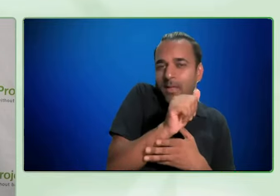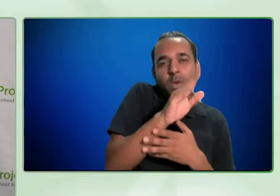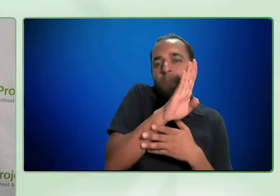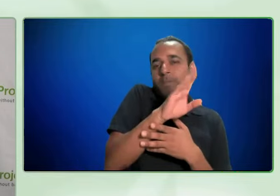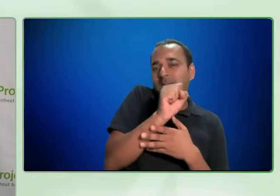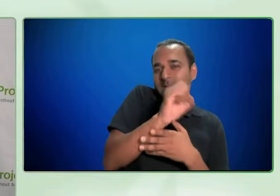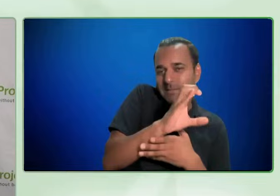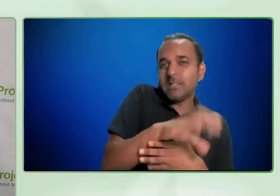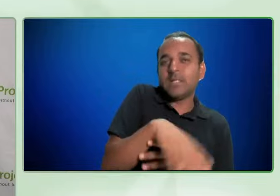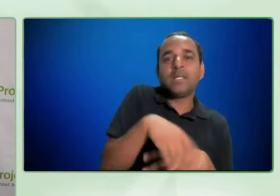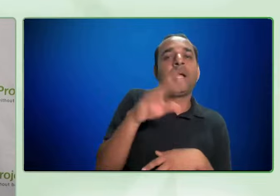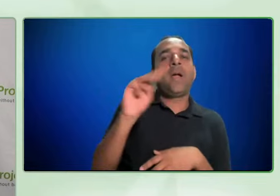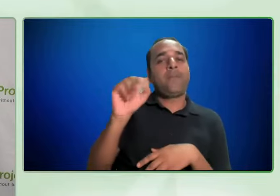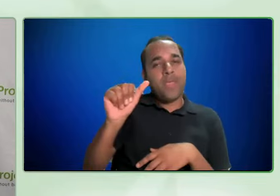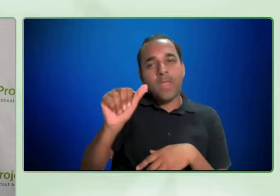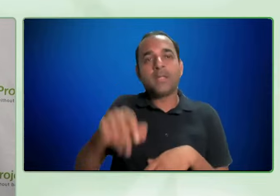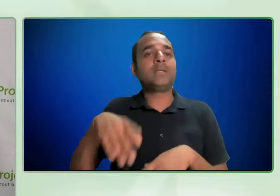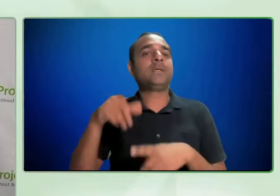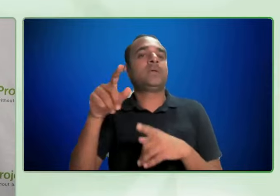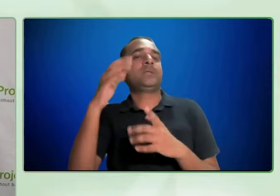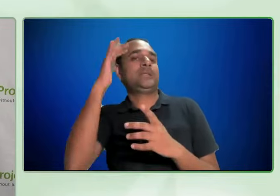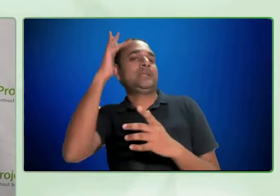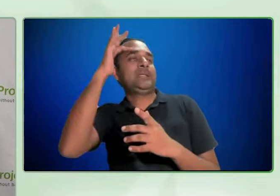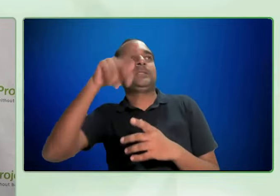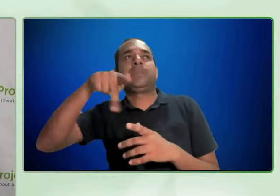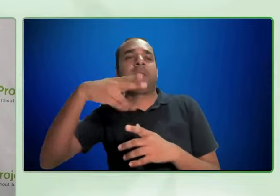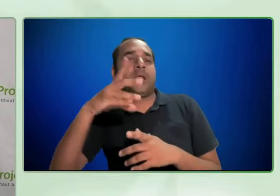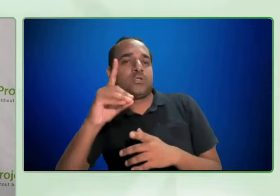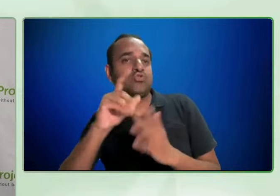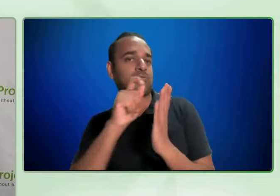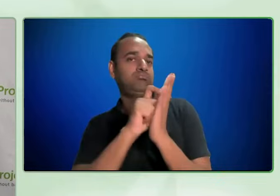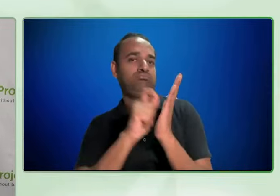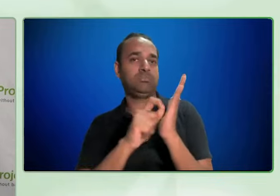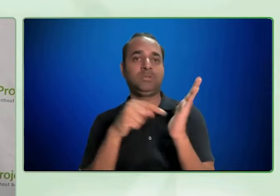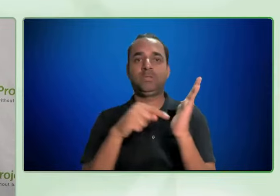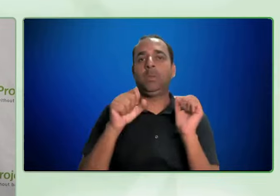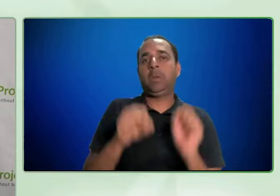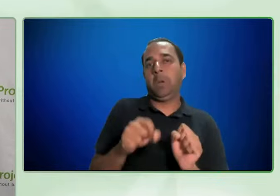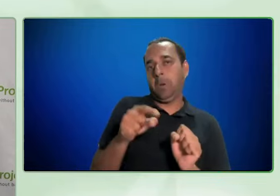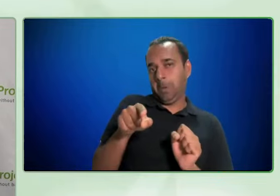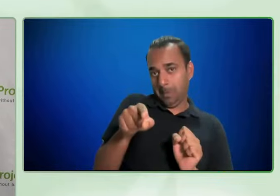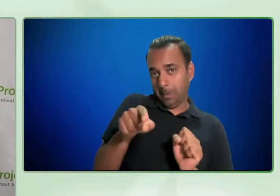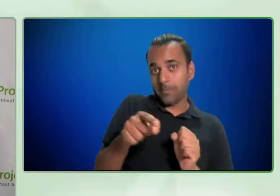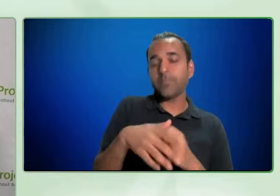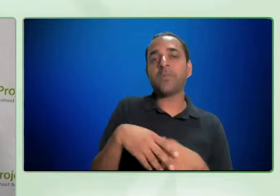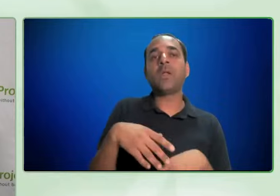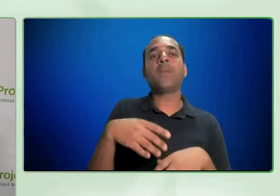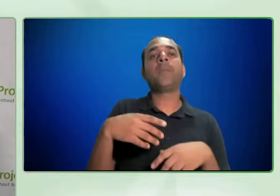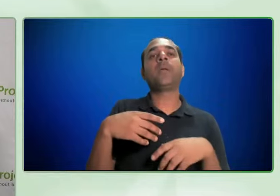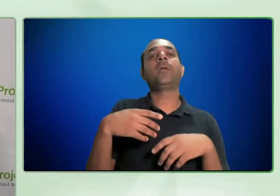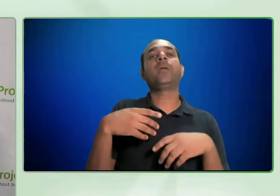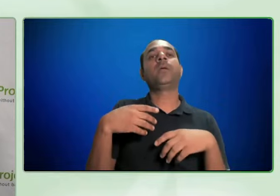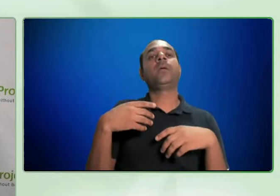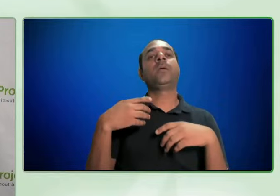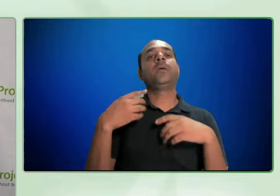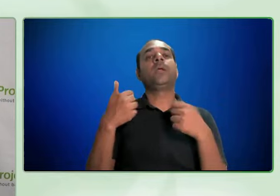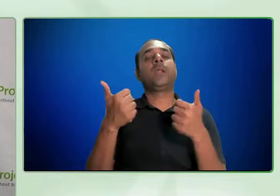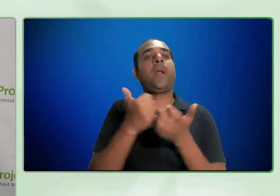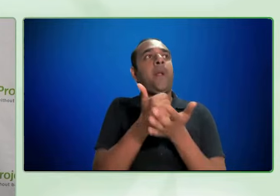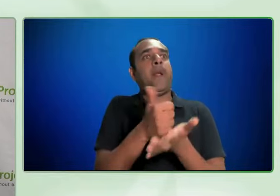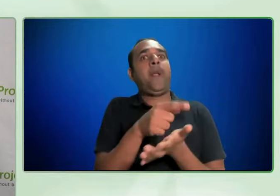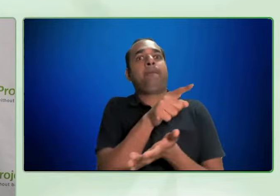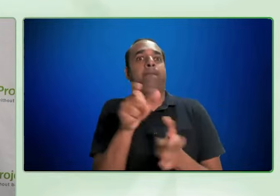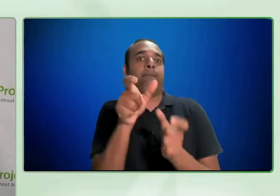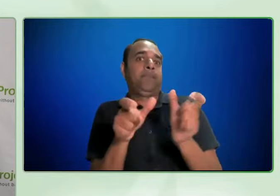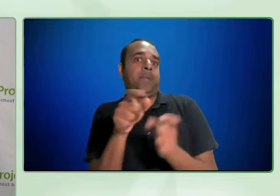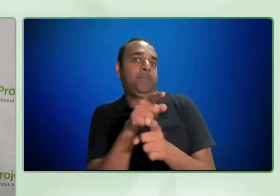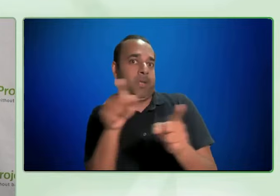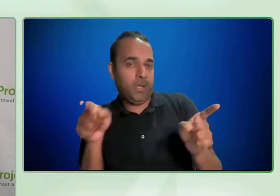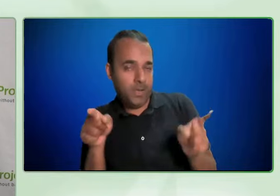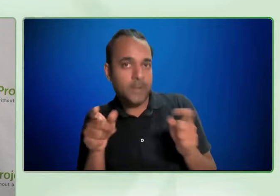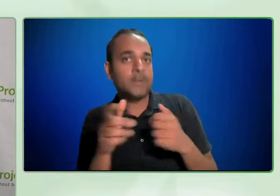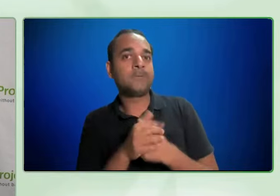from disasters, extreme weather, climate change, and as technology is evolving, there is a